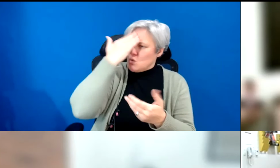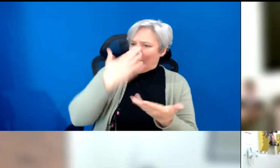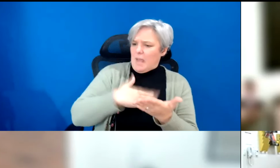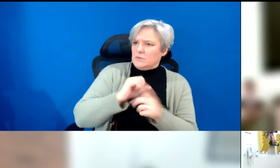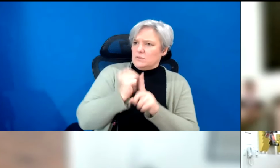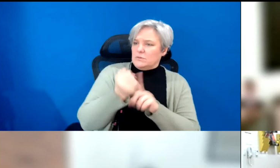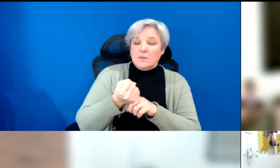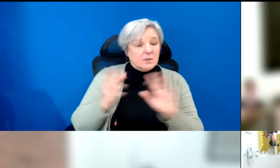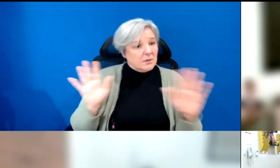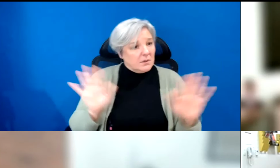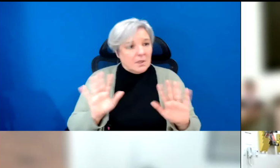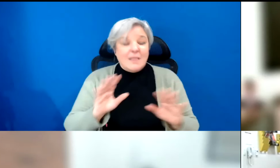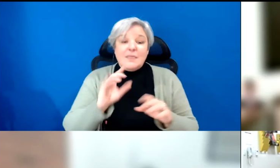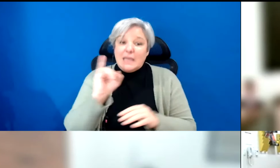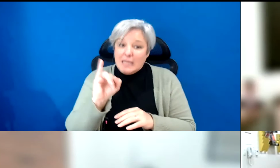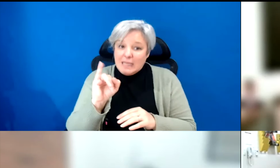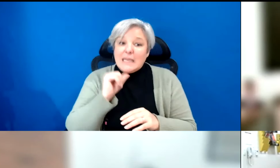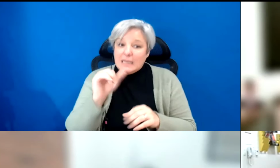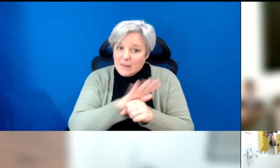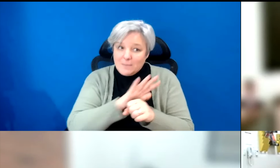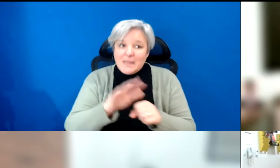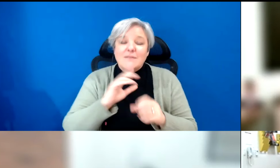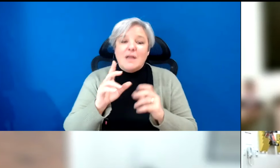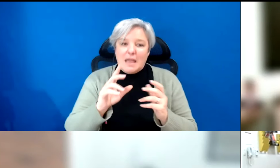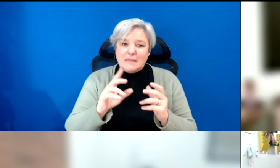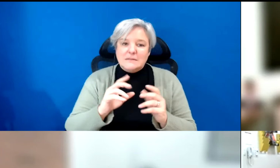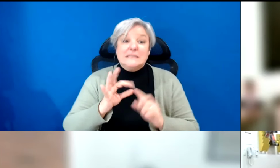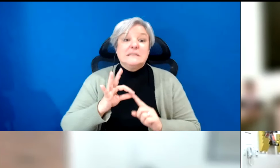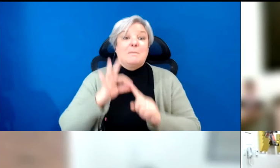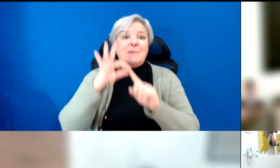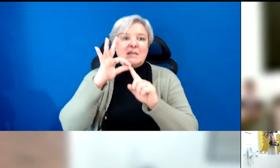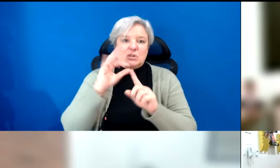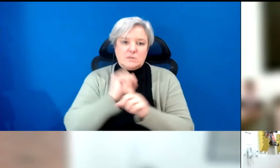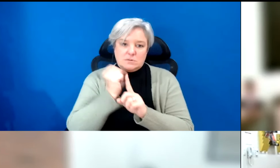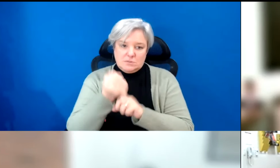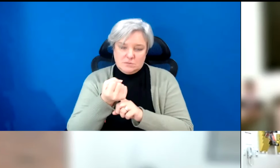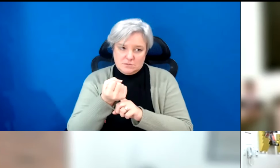The incomplete is for those who have had extenuating circumstances. And if you're willing to work with the student